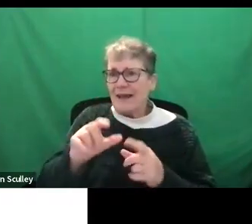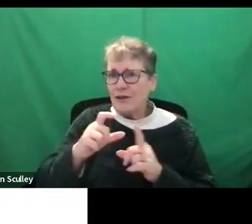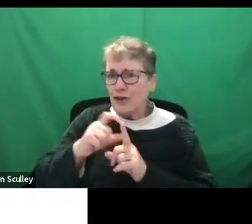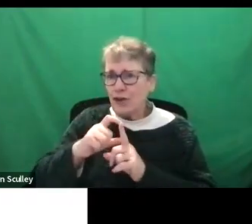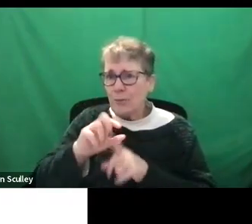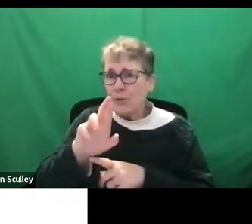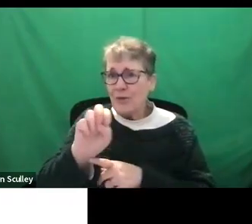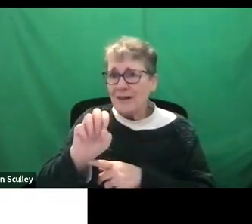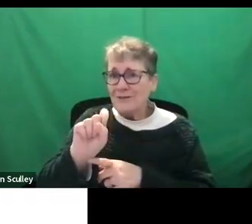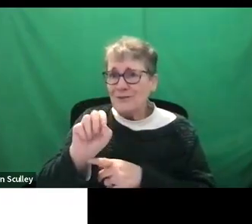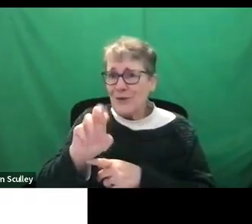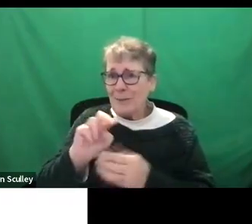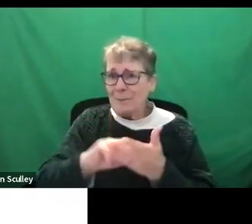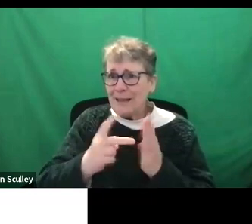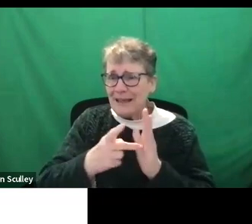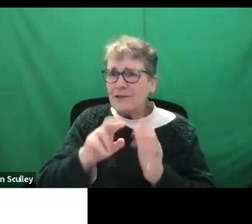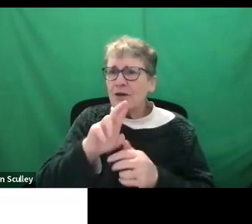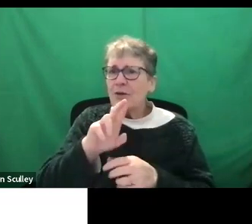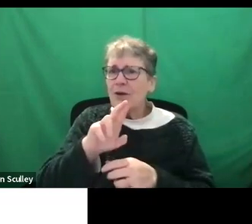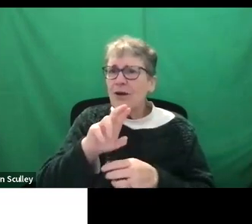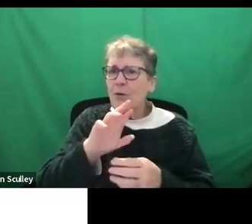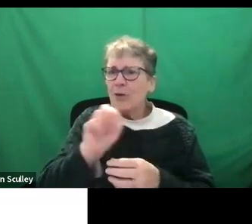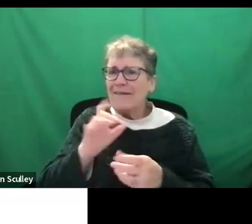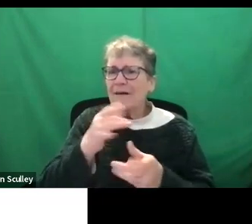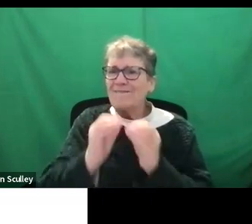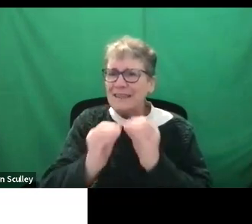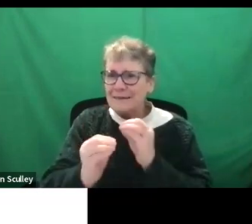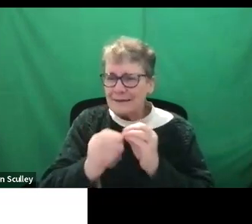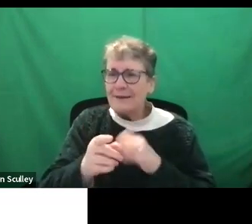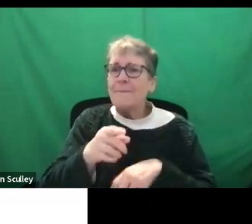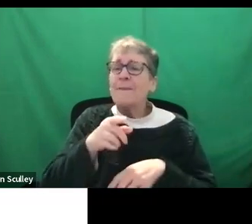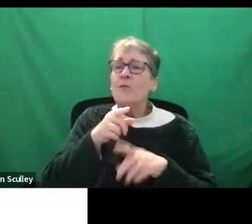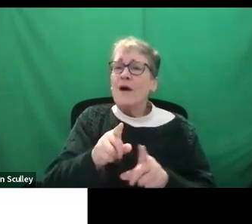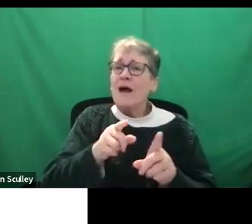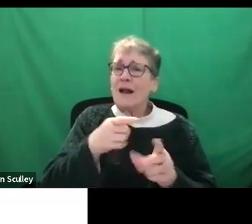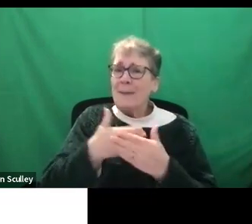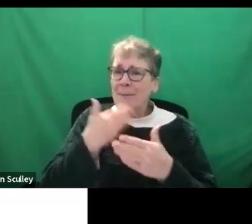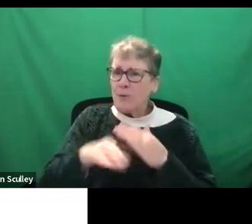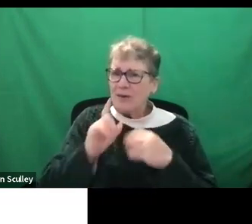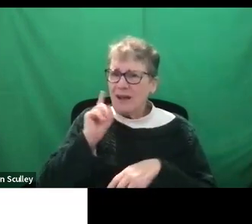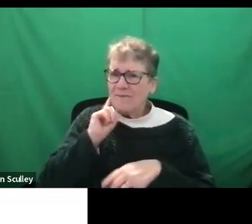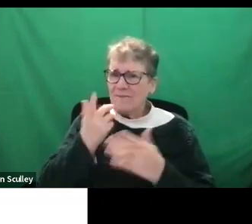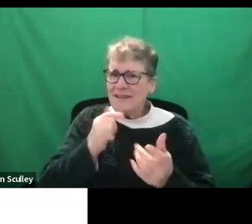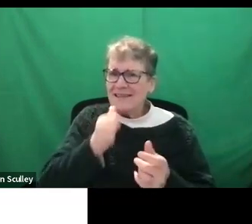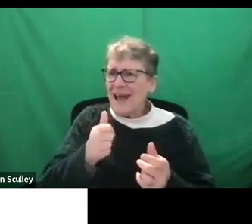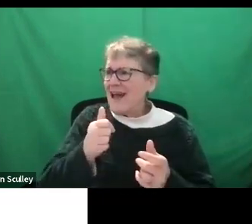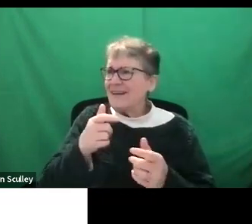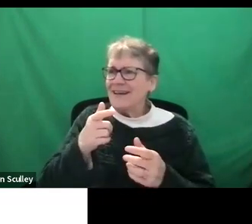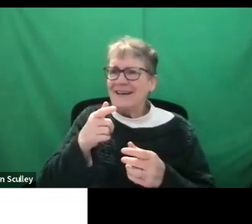This belief that cochlear implants restore hearing. I've always been confused by that term,